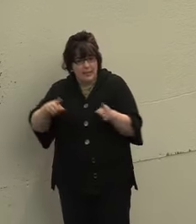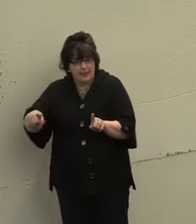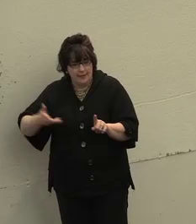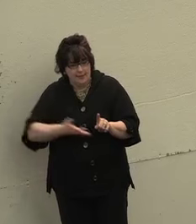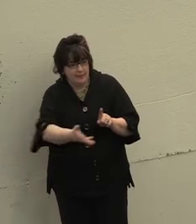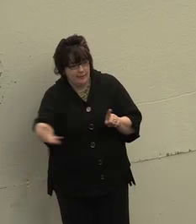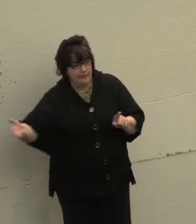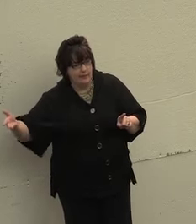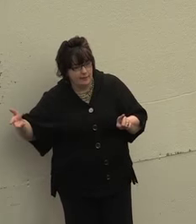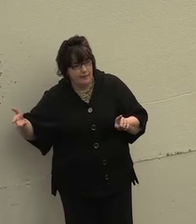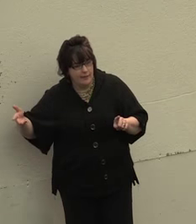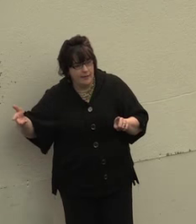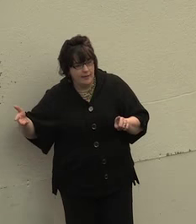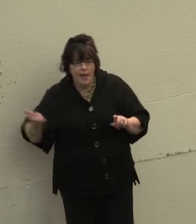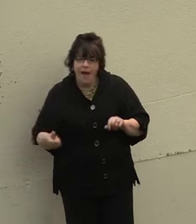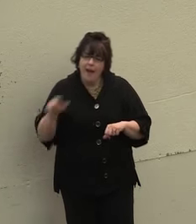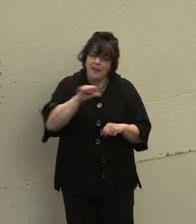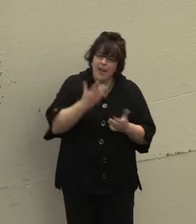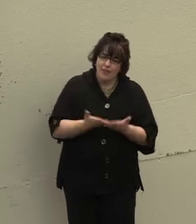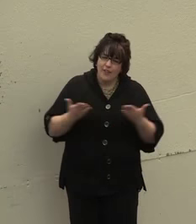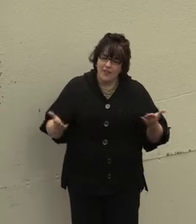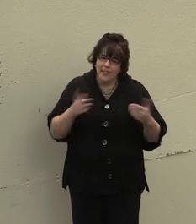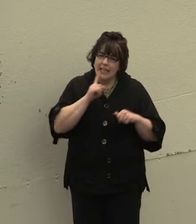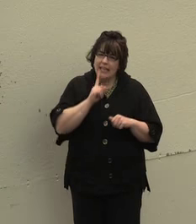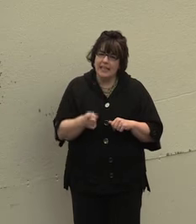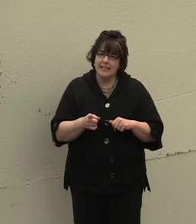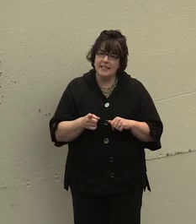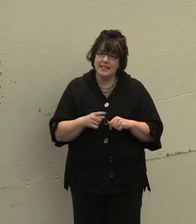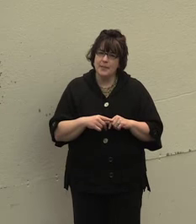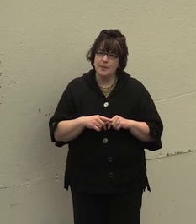And another thing is making the models